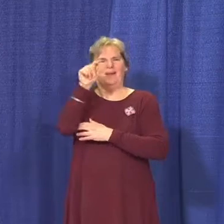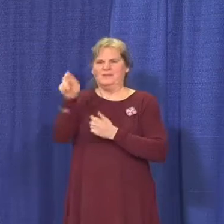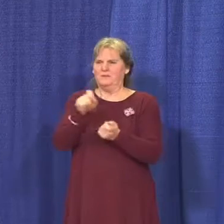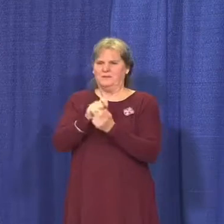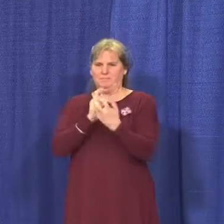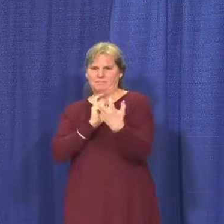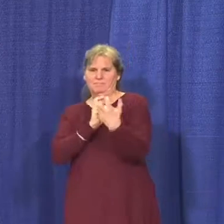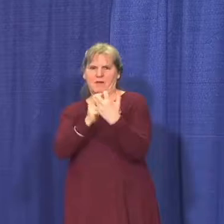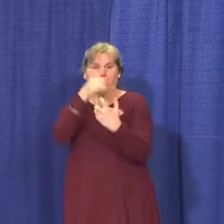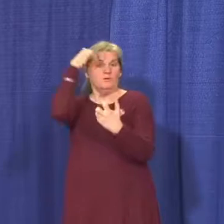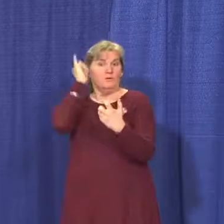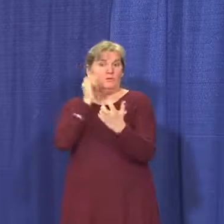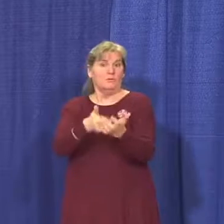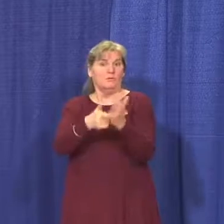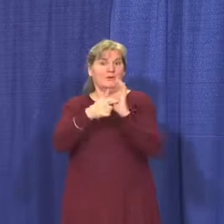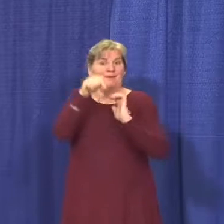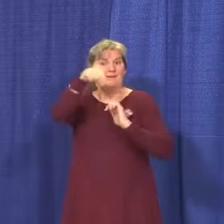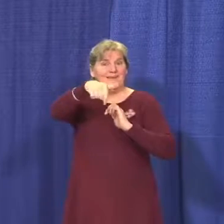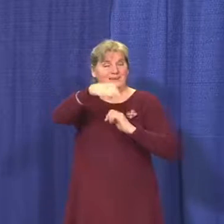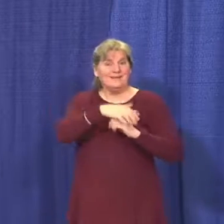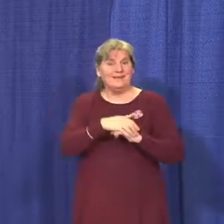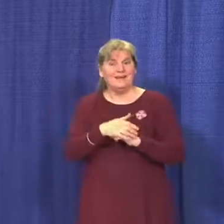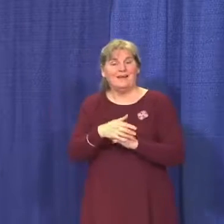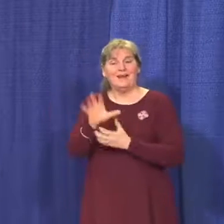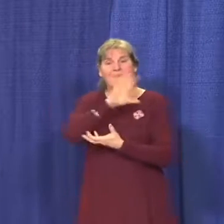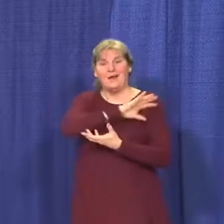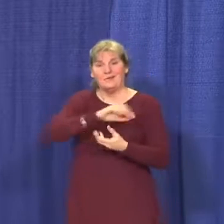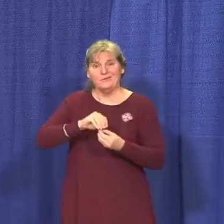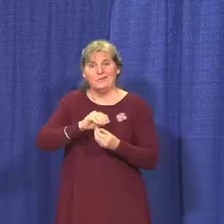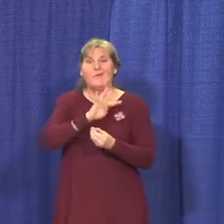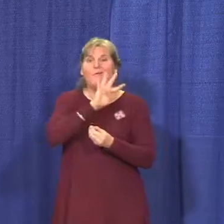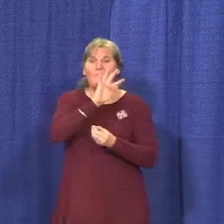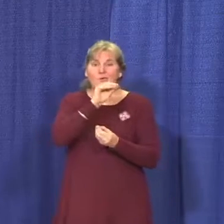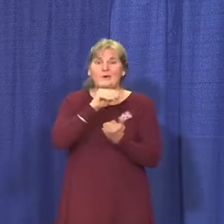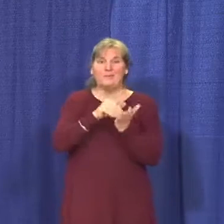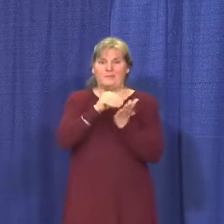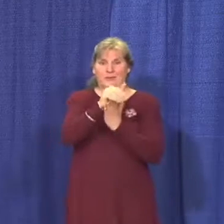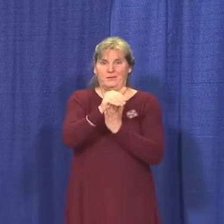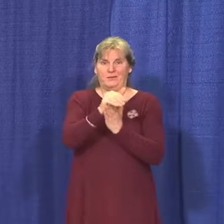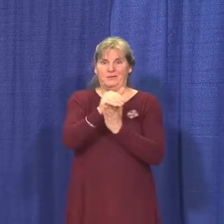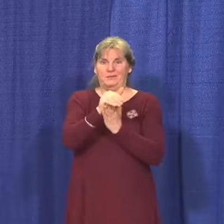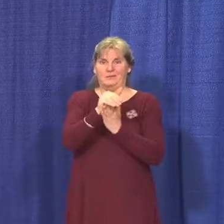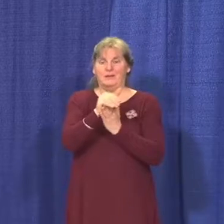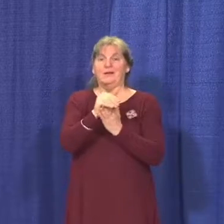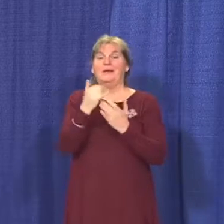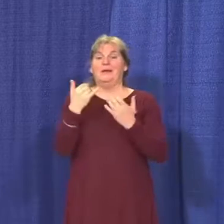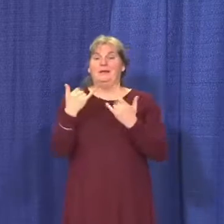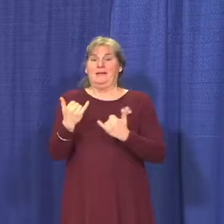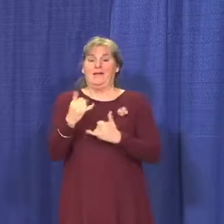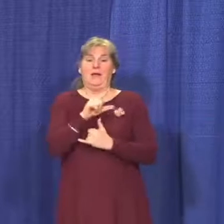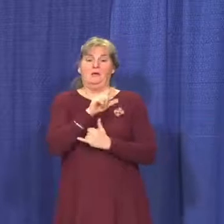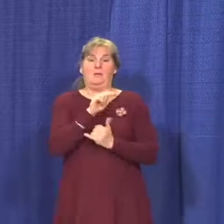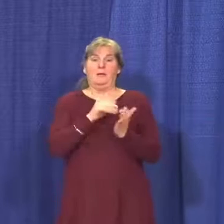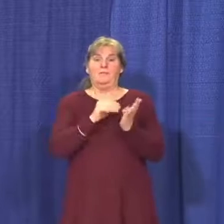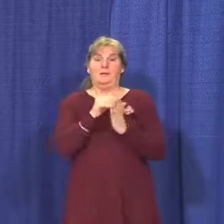Yukon Territory. This carveout totals an amount of $40 million. We're dedicating 20 million of